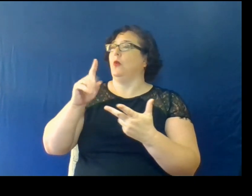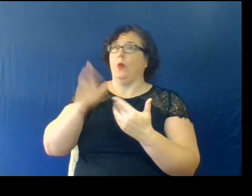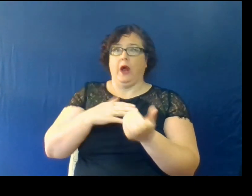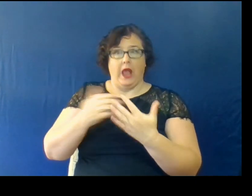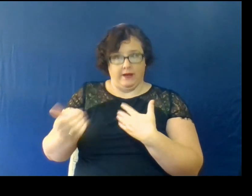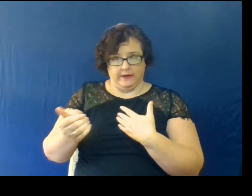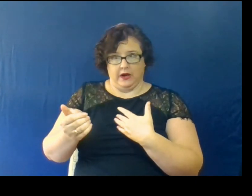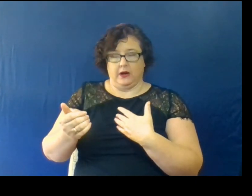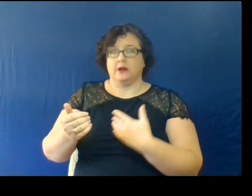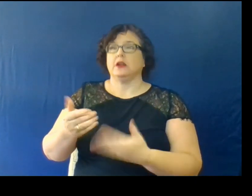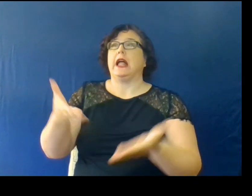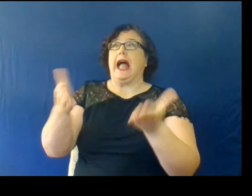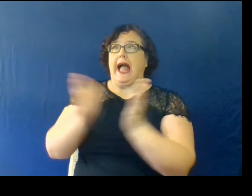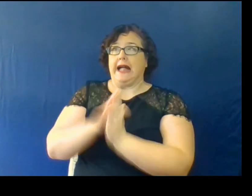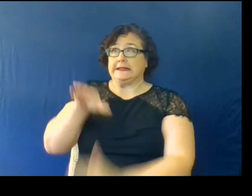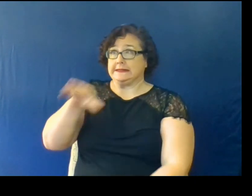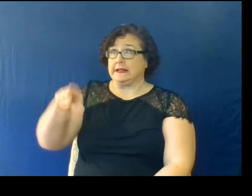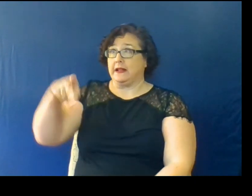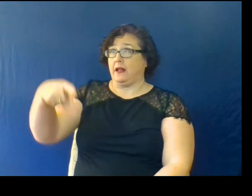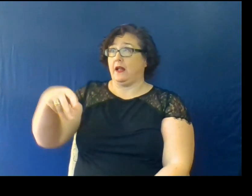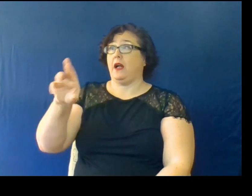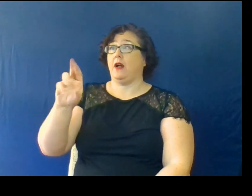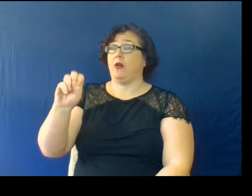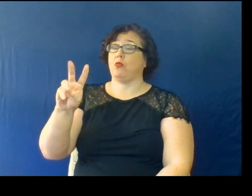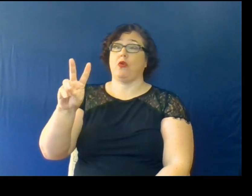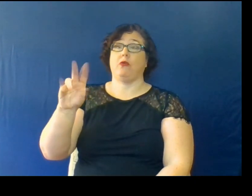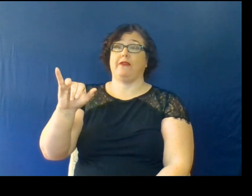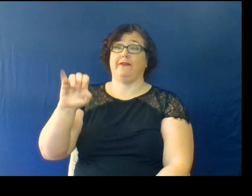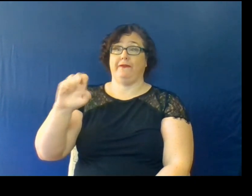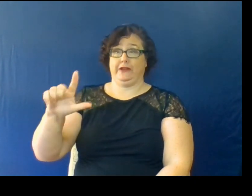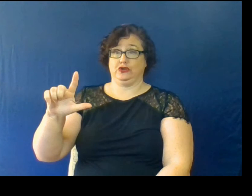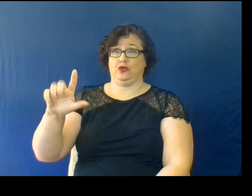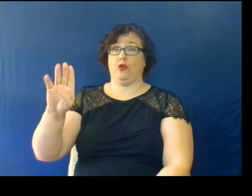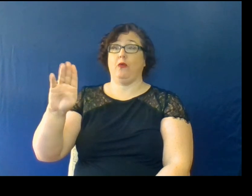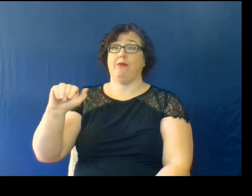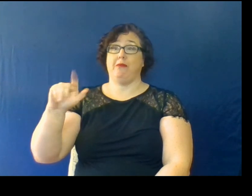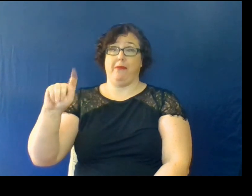that will be a paper ballot that will be you'll vote it and they'll set it aside and determine